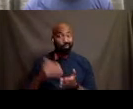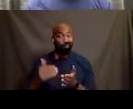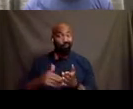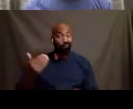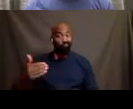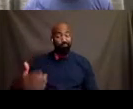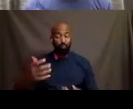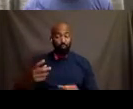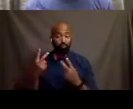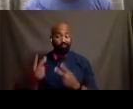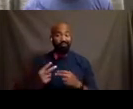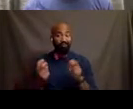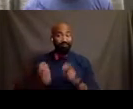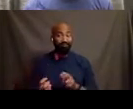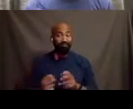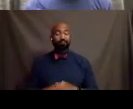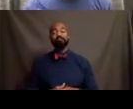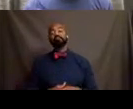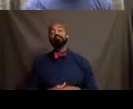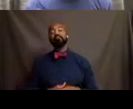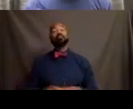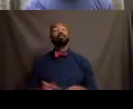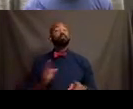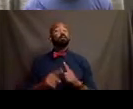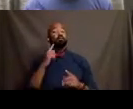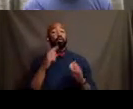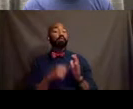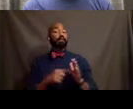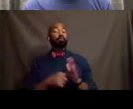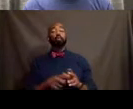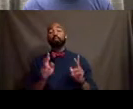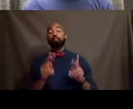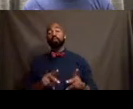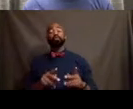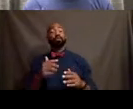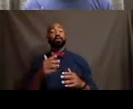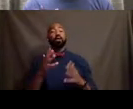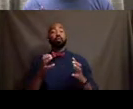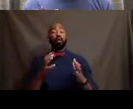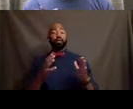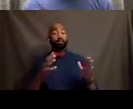and they don't wanna fully present as, for example, male or female, then would it be appropriate